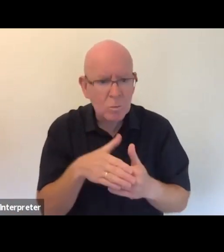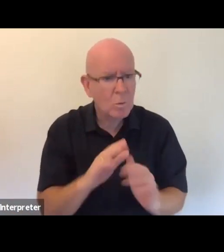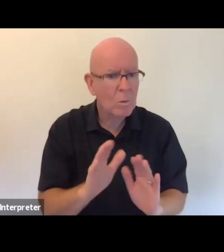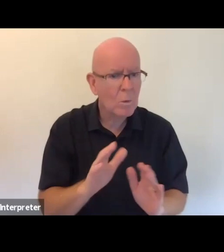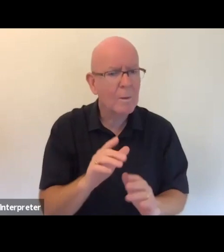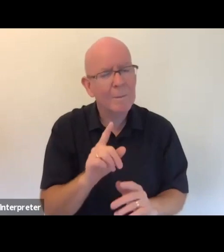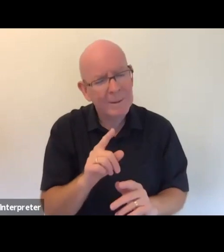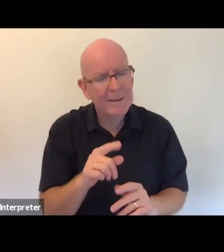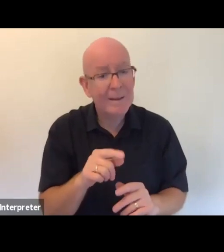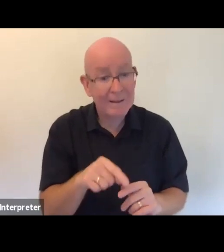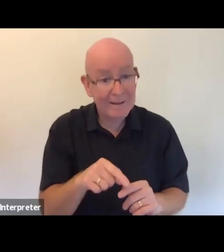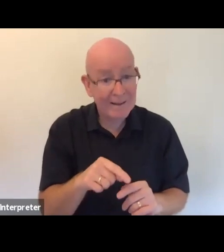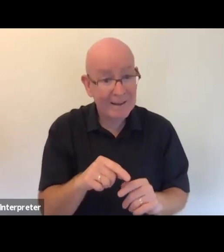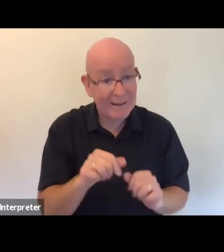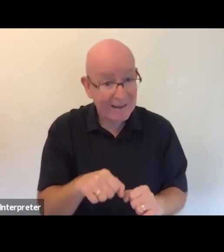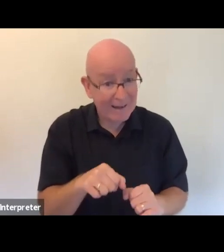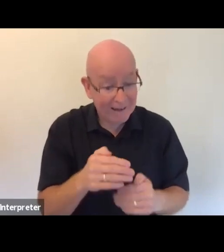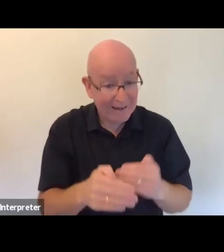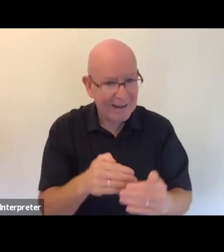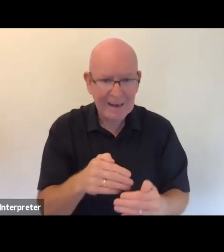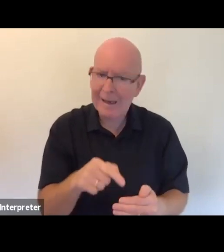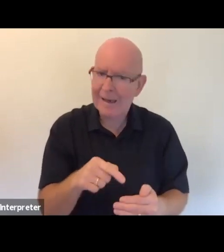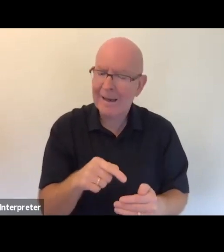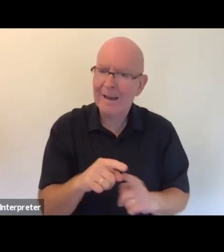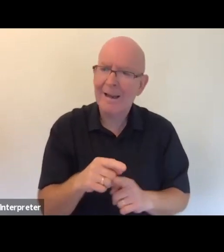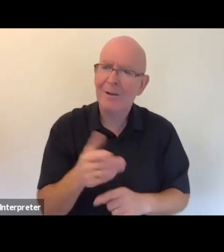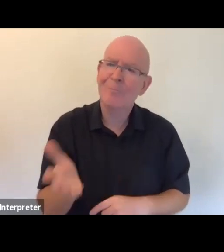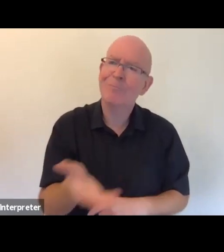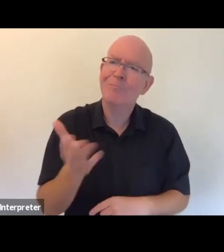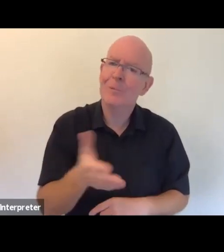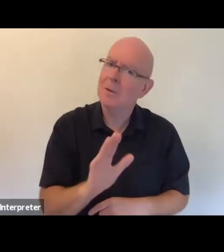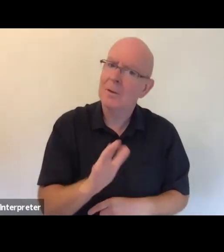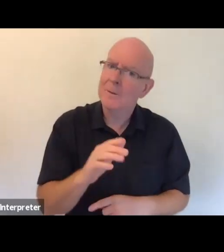eligible to access for the disability subsidy.